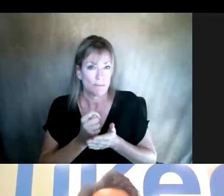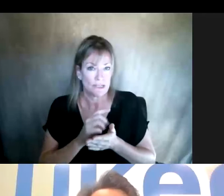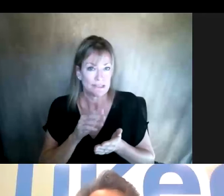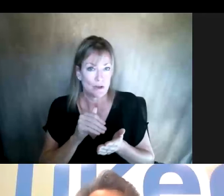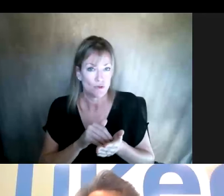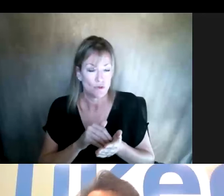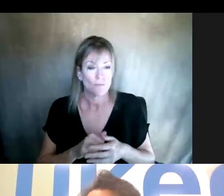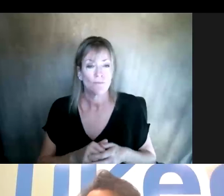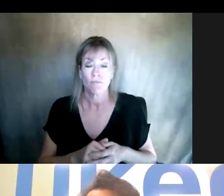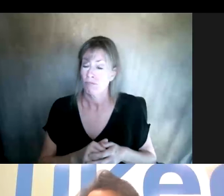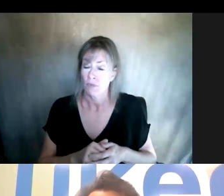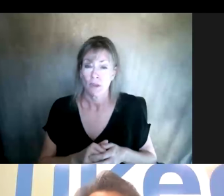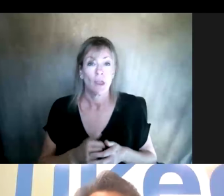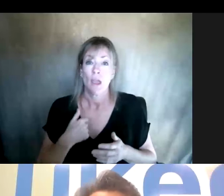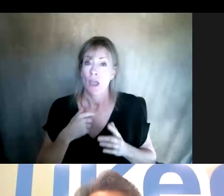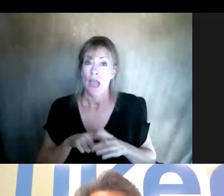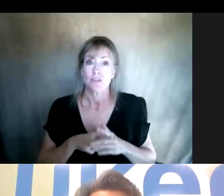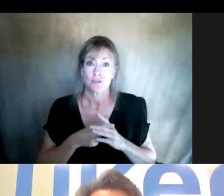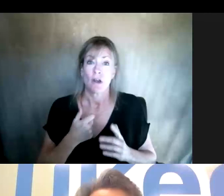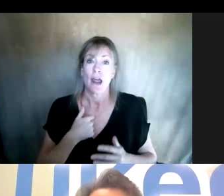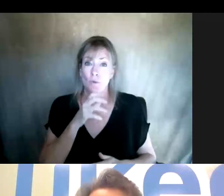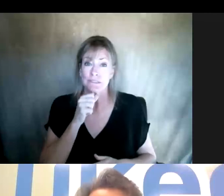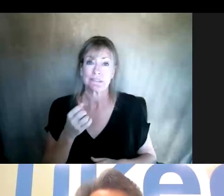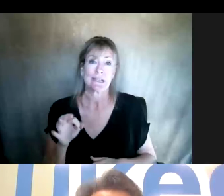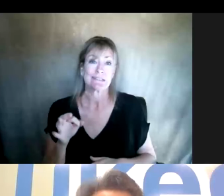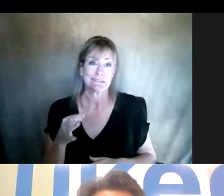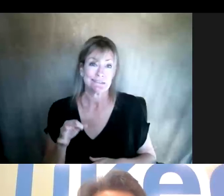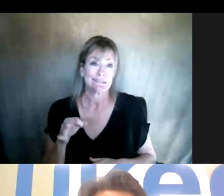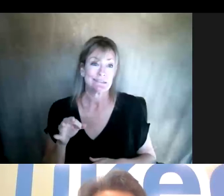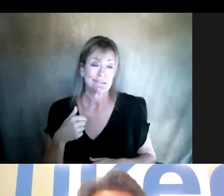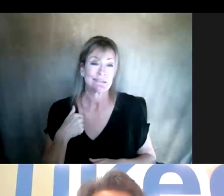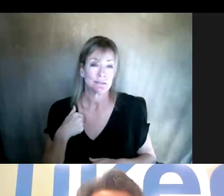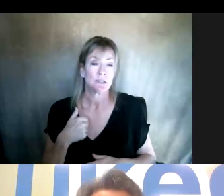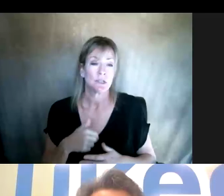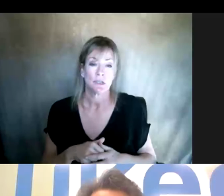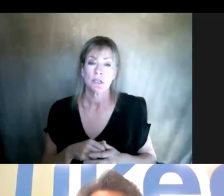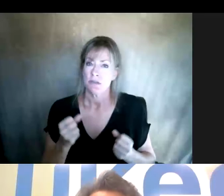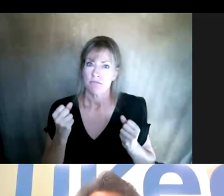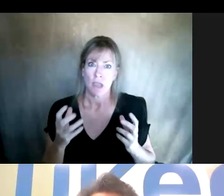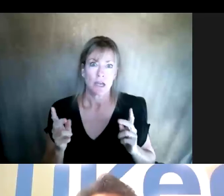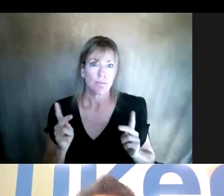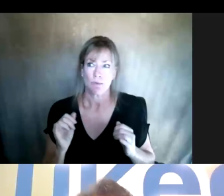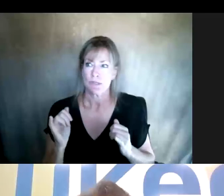I STARTED WHEN I WAS 19 YEARS OLD. LIKE MANY PEOPLE THAT HAD